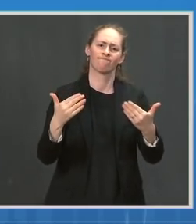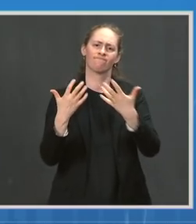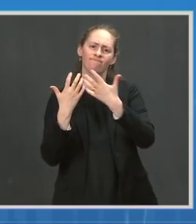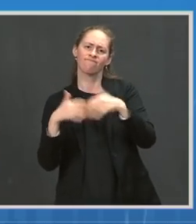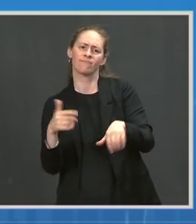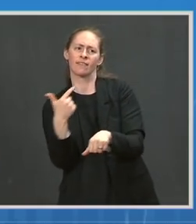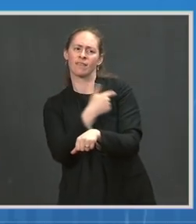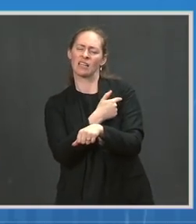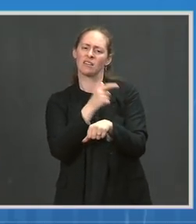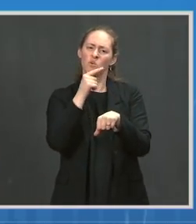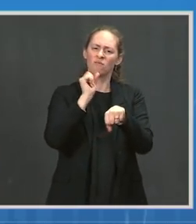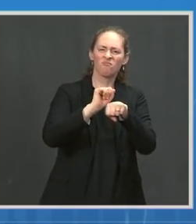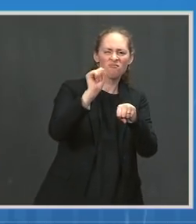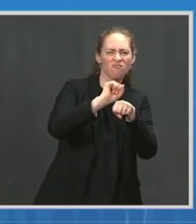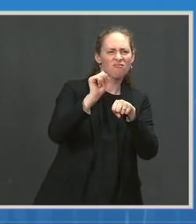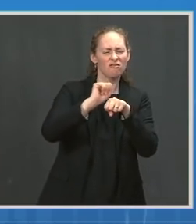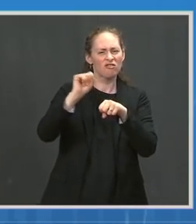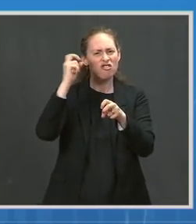And we'll be back here on Wednesday. Thanks.